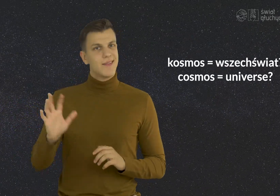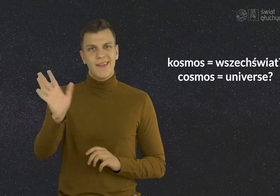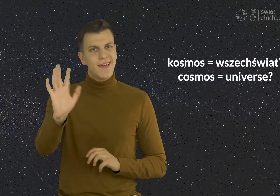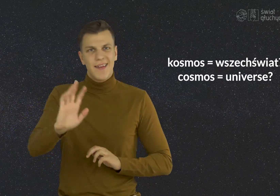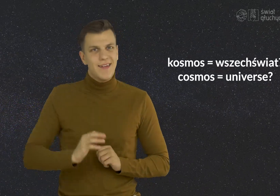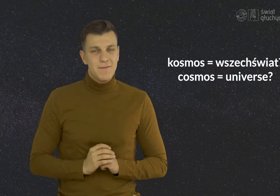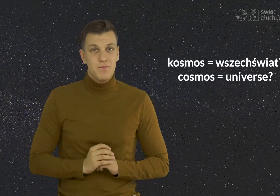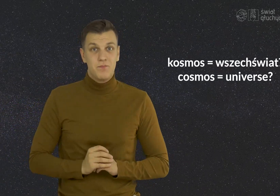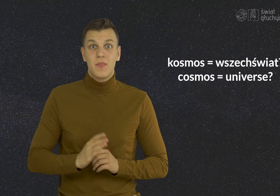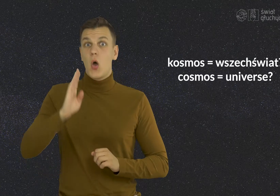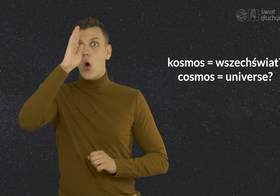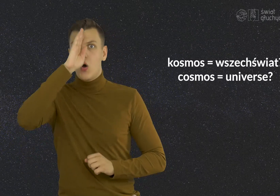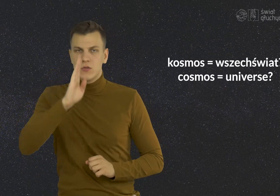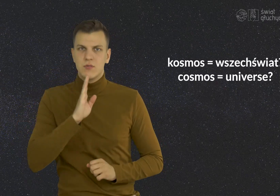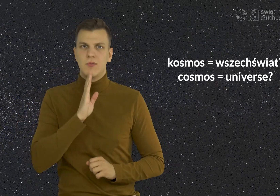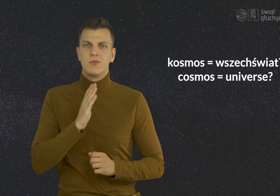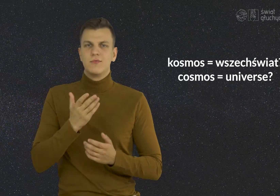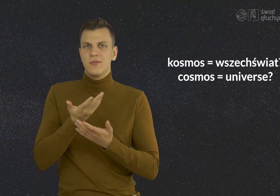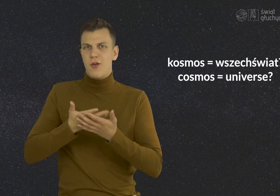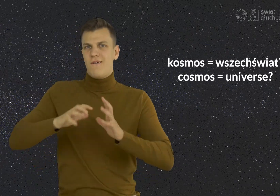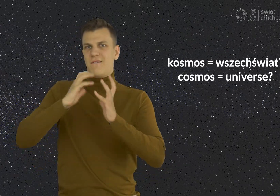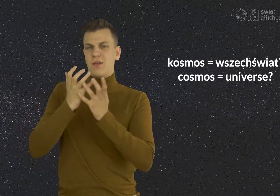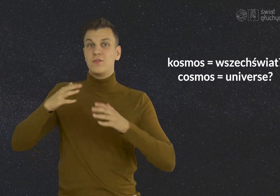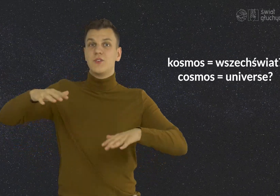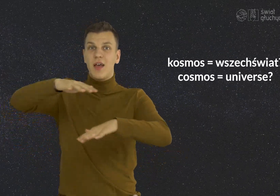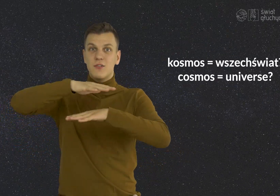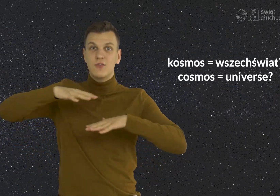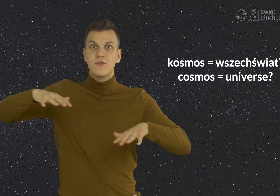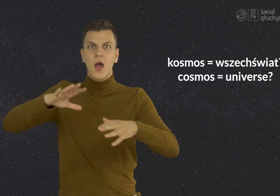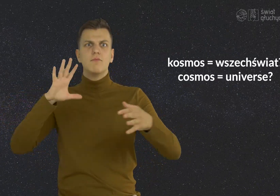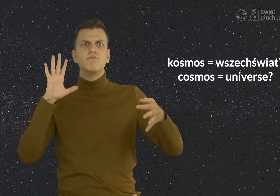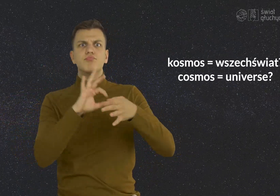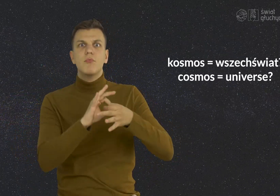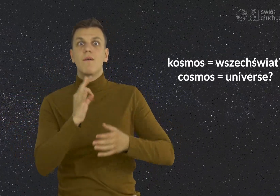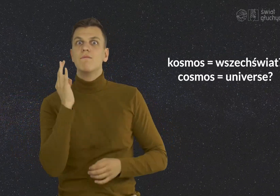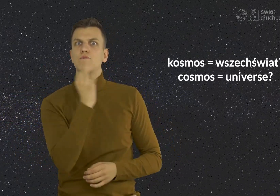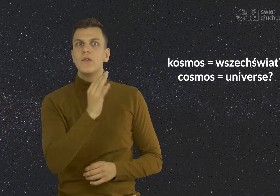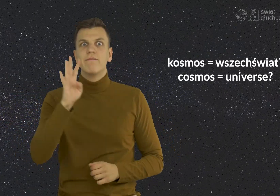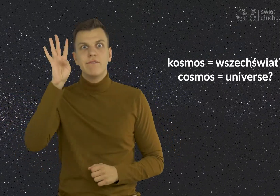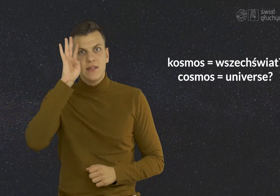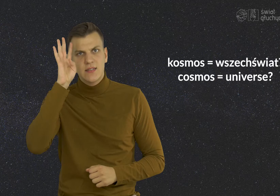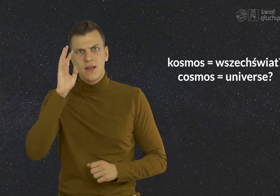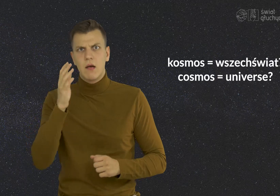but also the laws of physics,